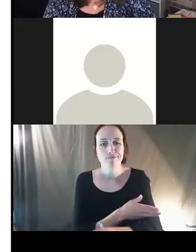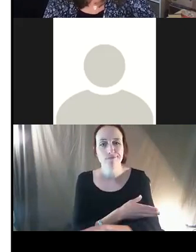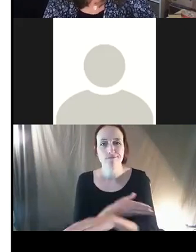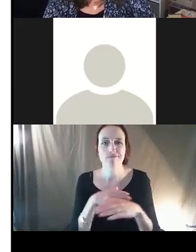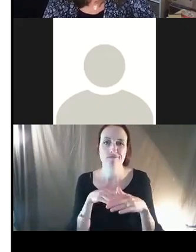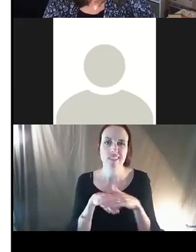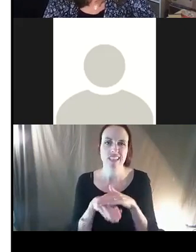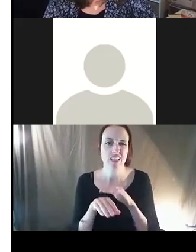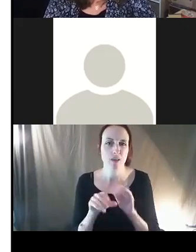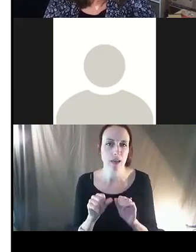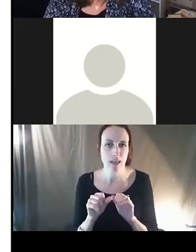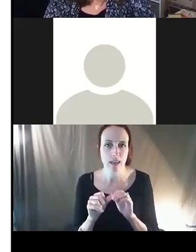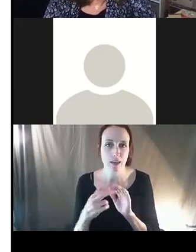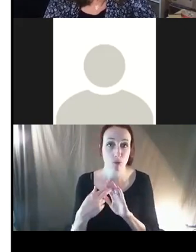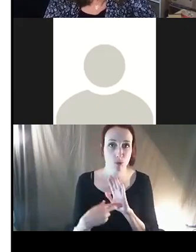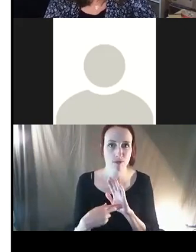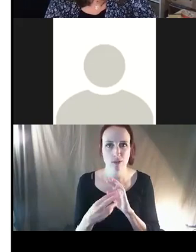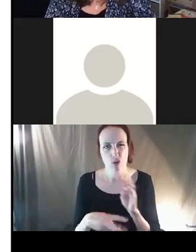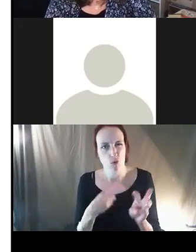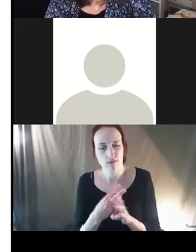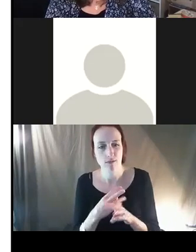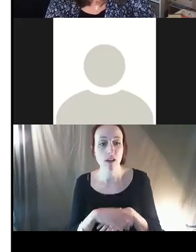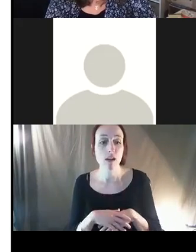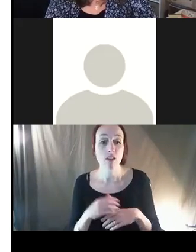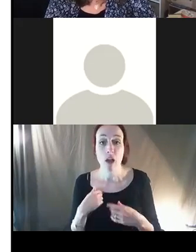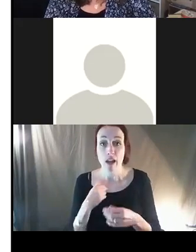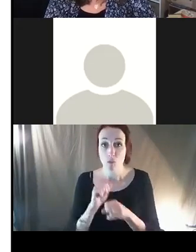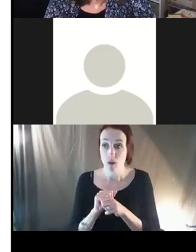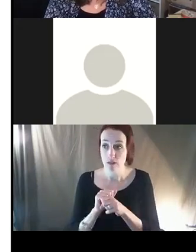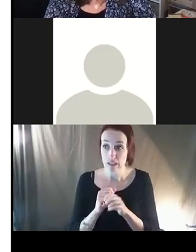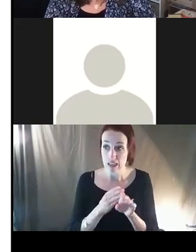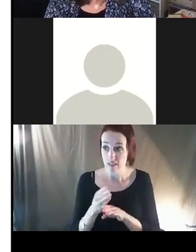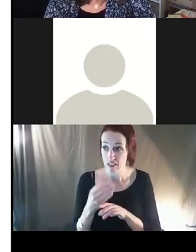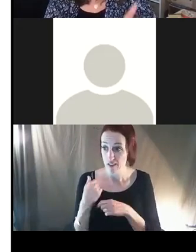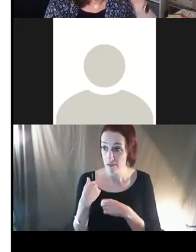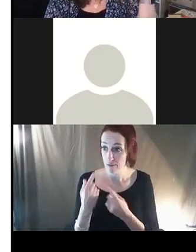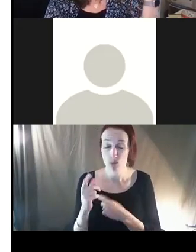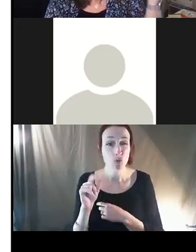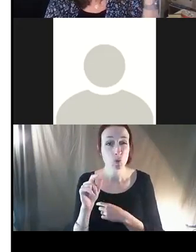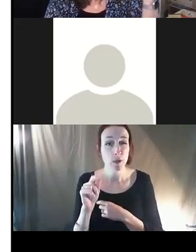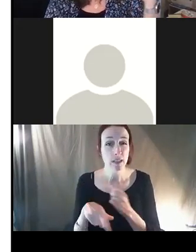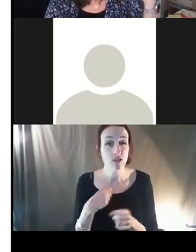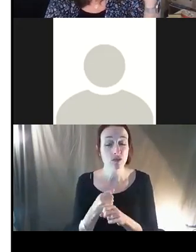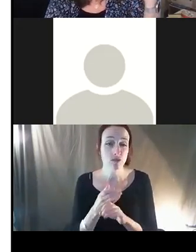I have been in the field for over 20 years. At the beginning when I talked about the